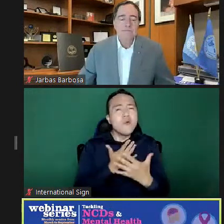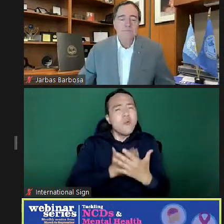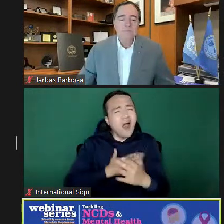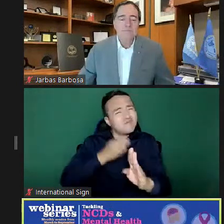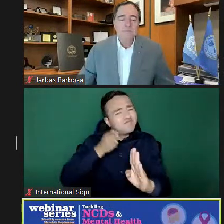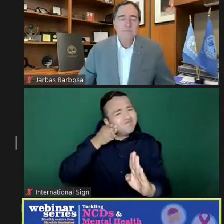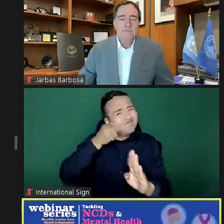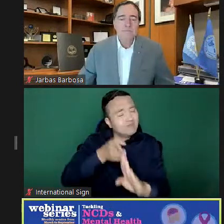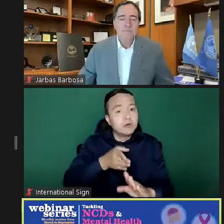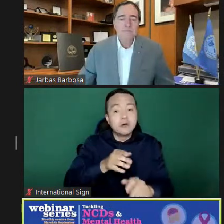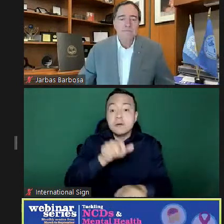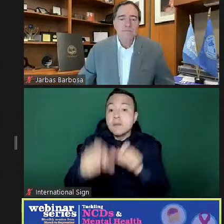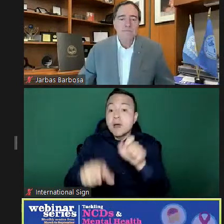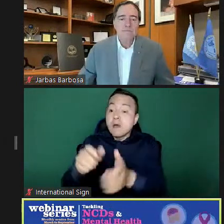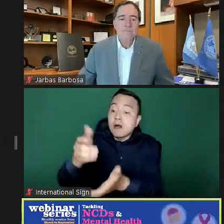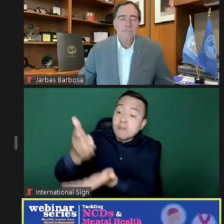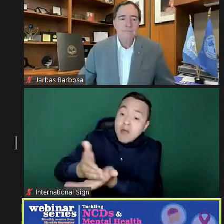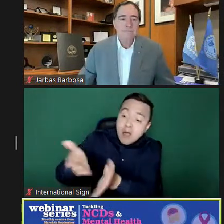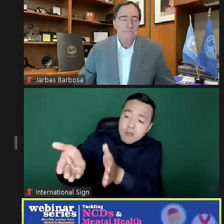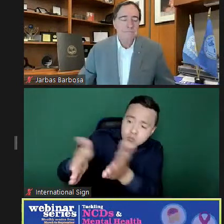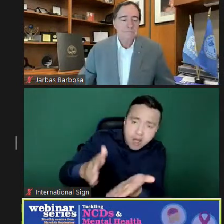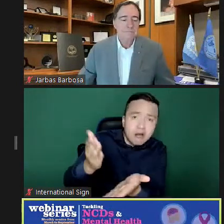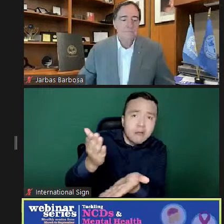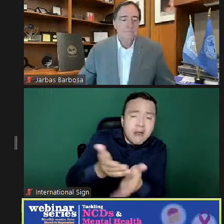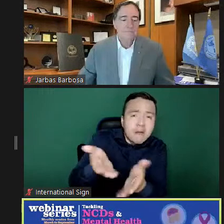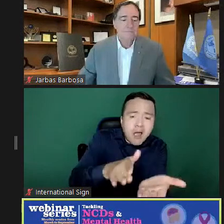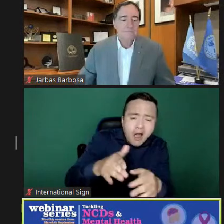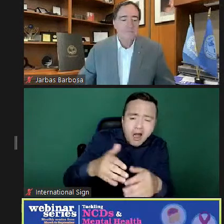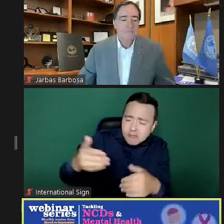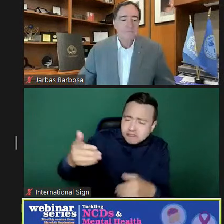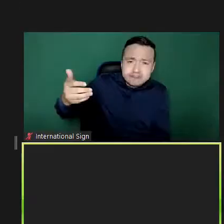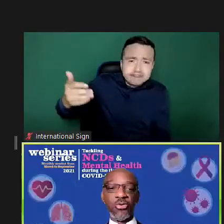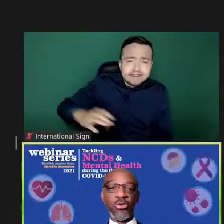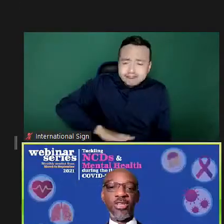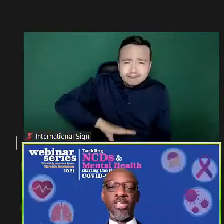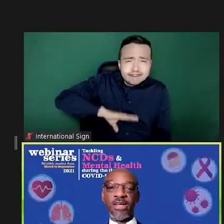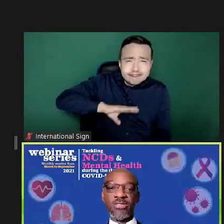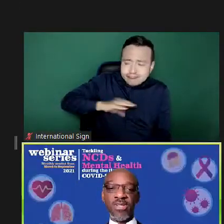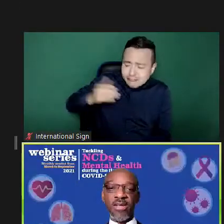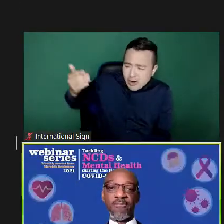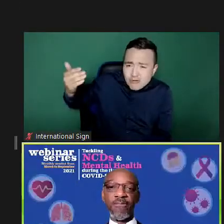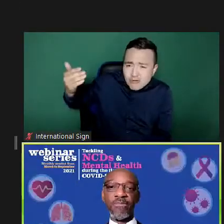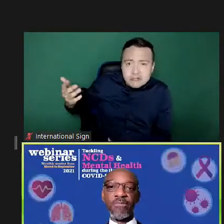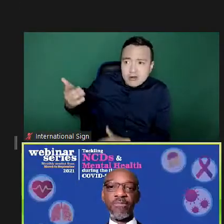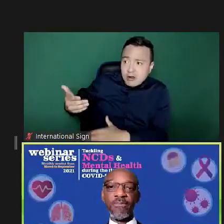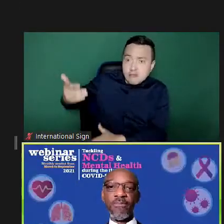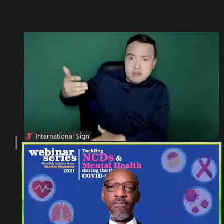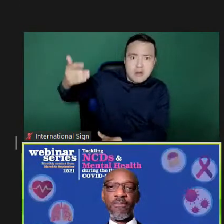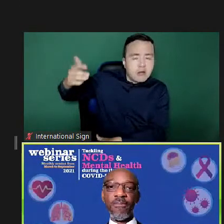This is a major concern for us in the region of the Americas. Let's go on to the next slide.